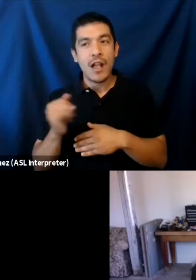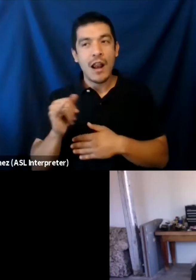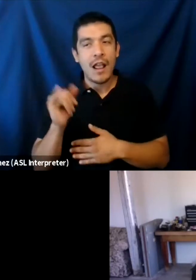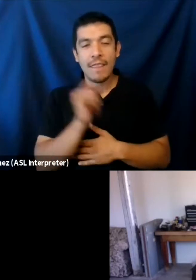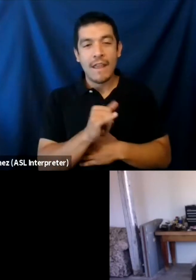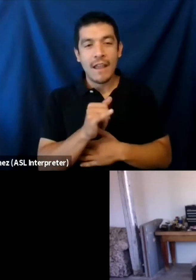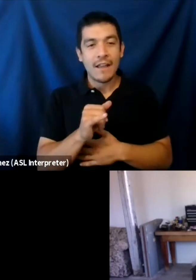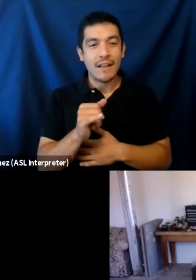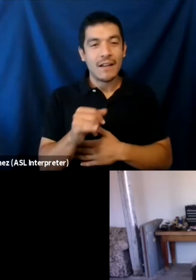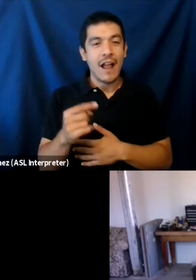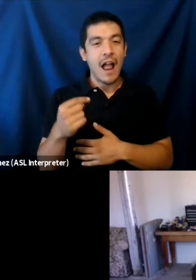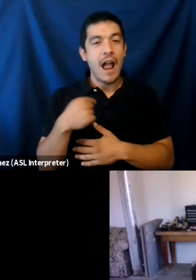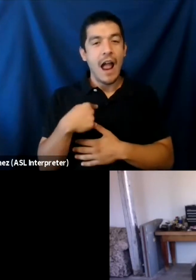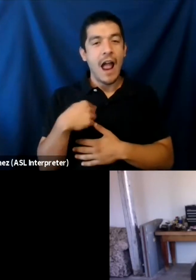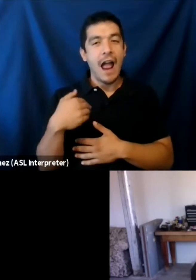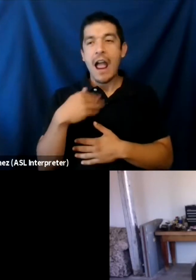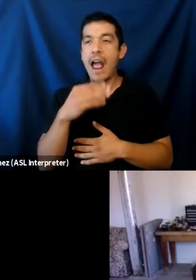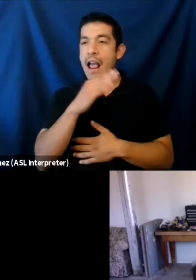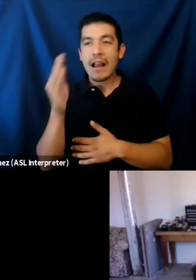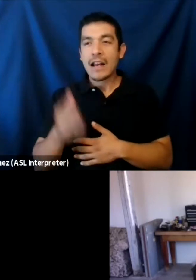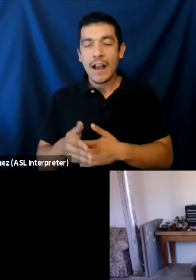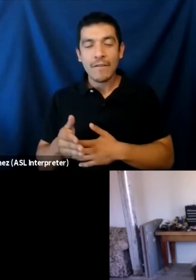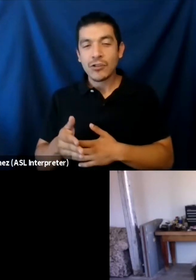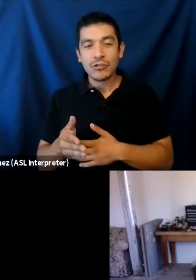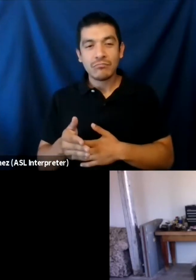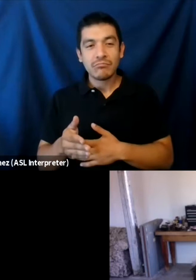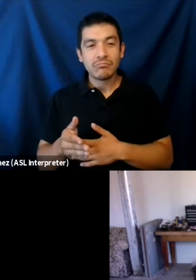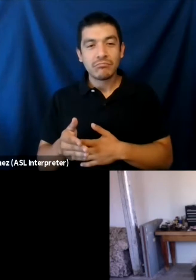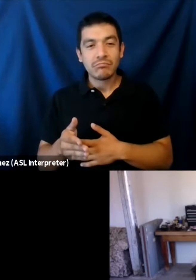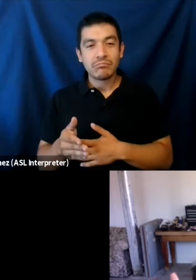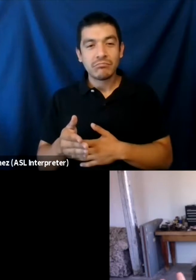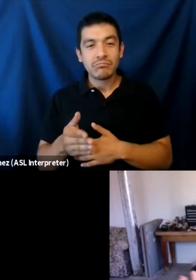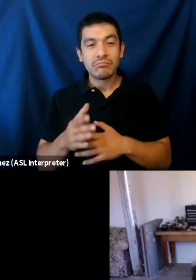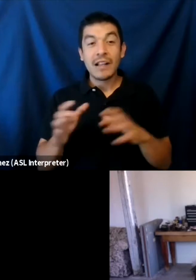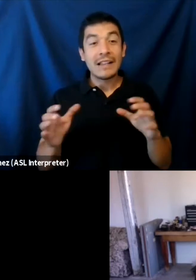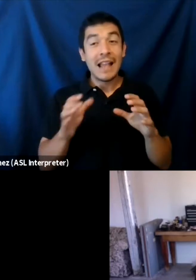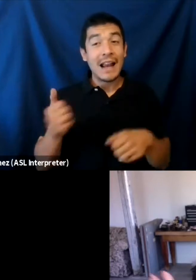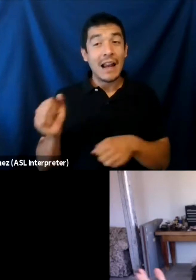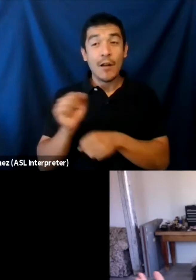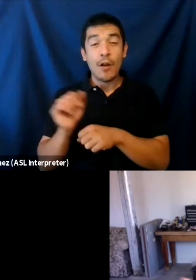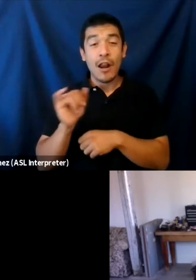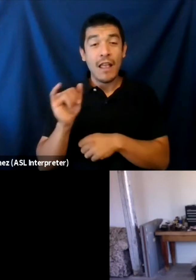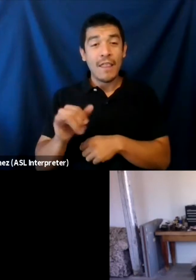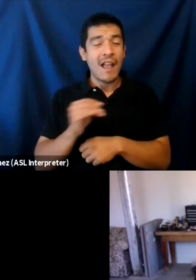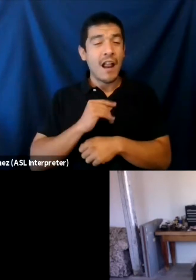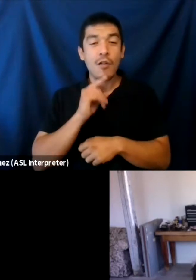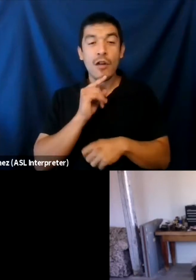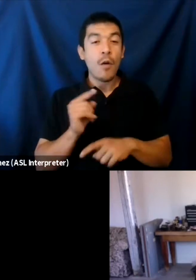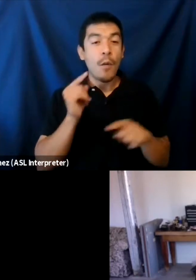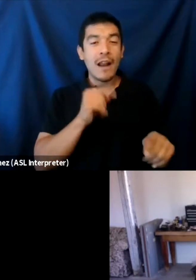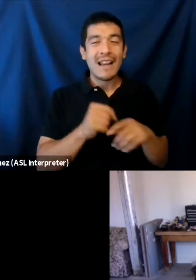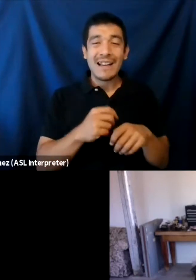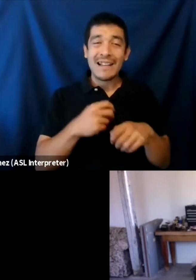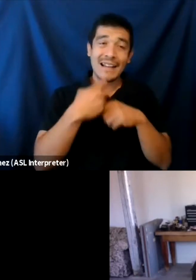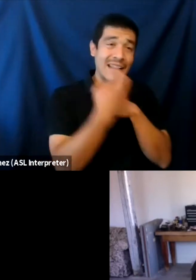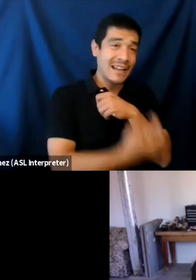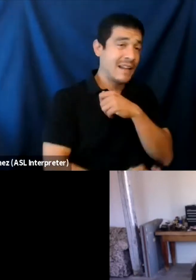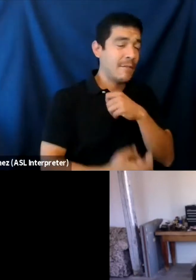I was, had never done any work like that and really just went deep in and yeah,